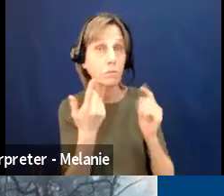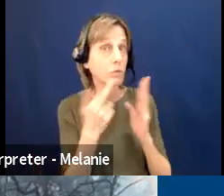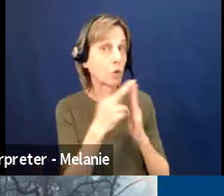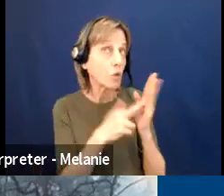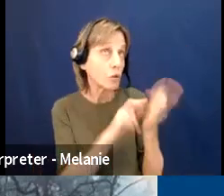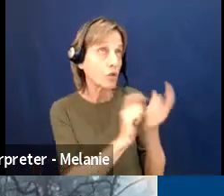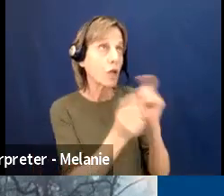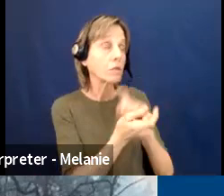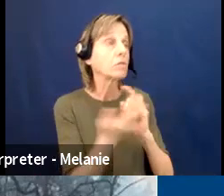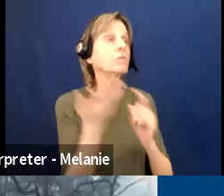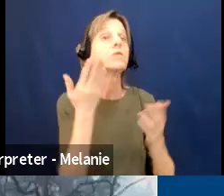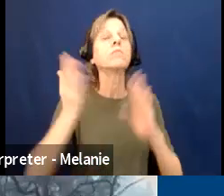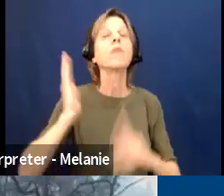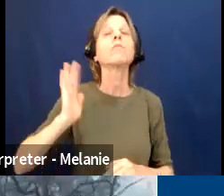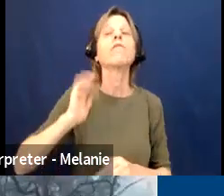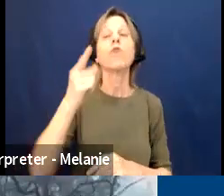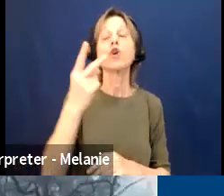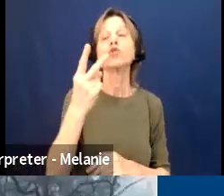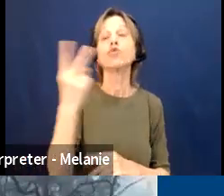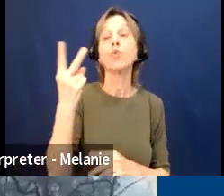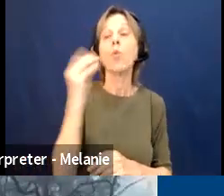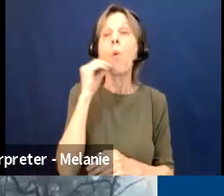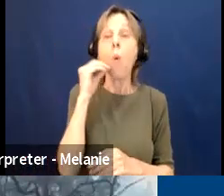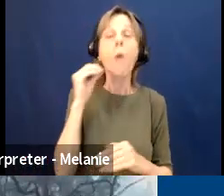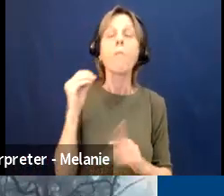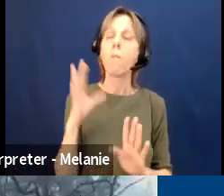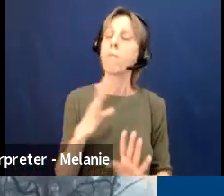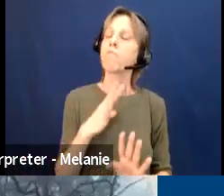two homes on the property that was okay at the time where that was before the rules changed